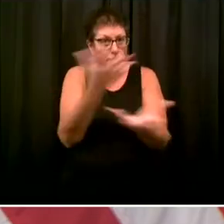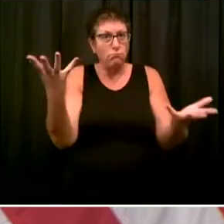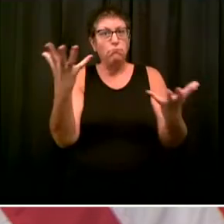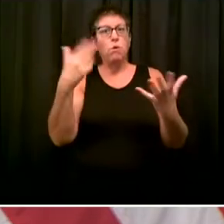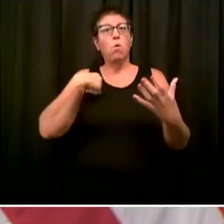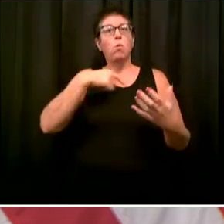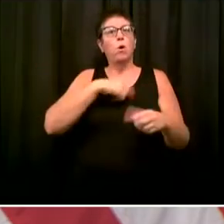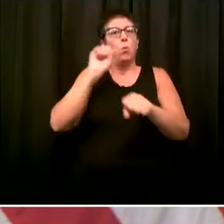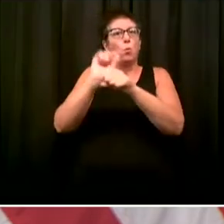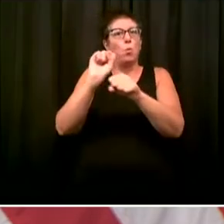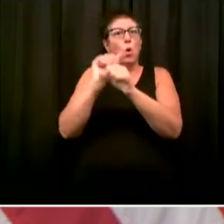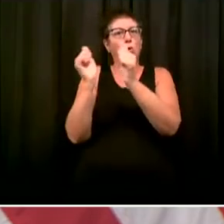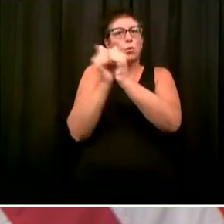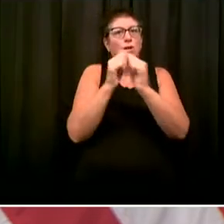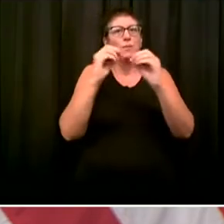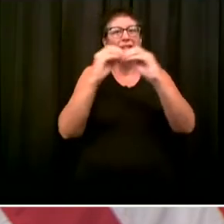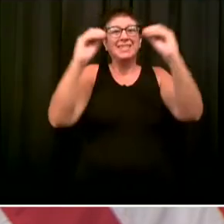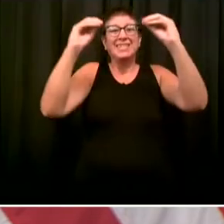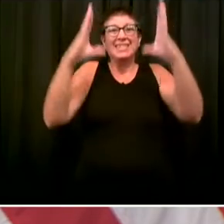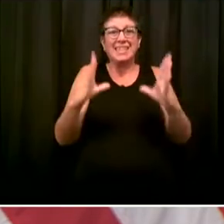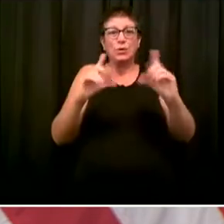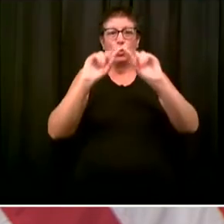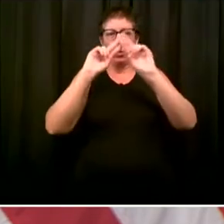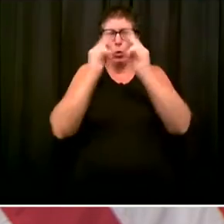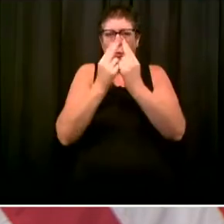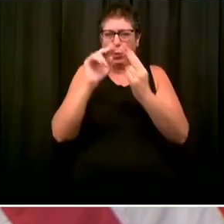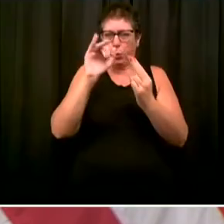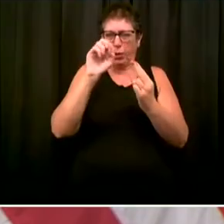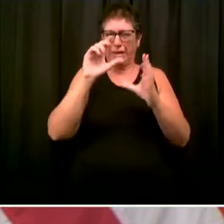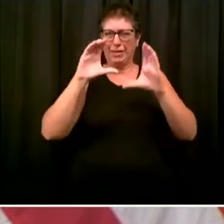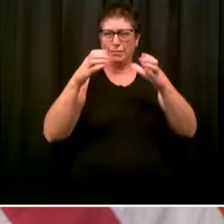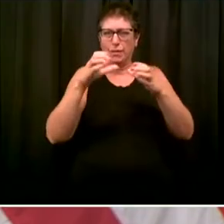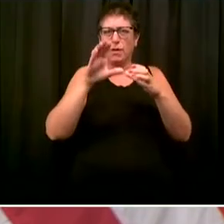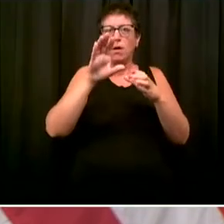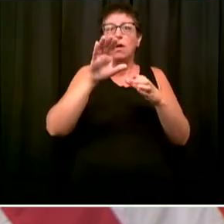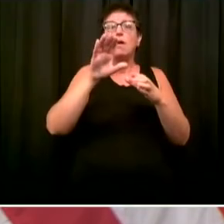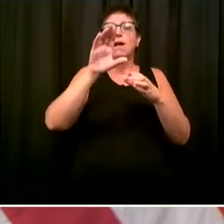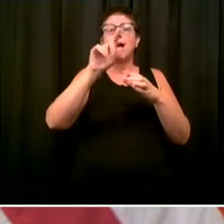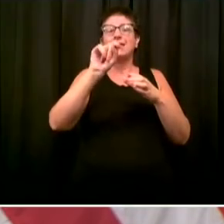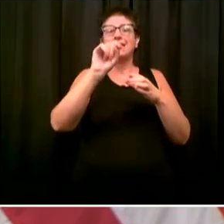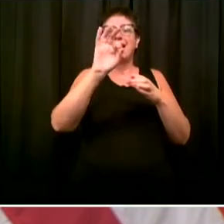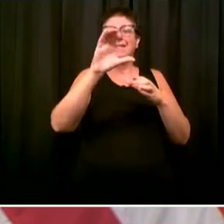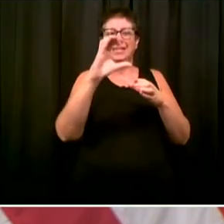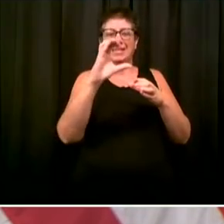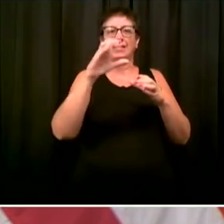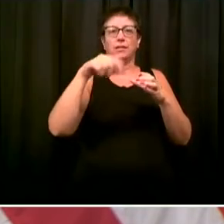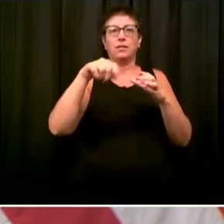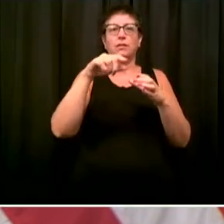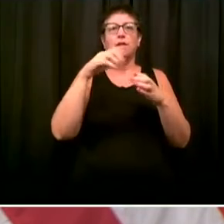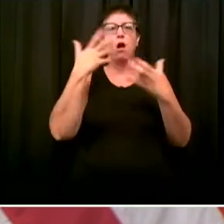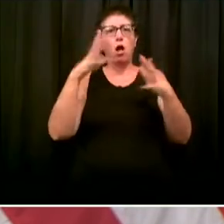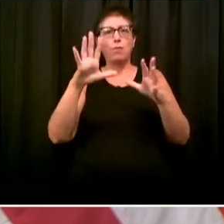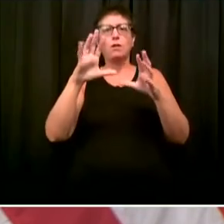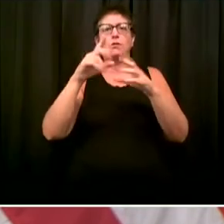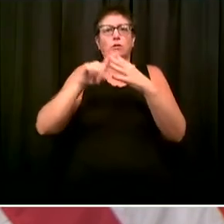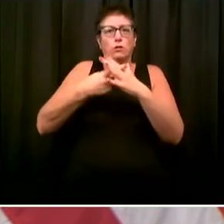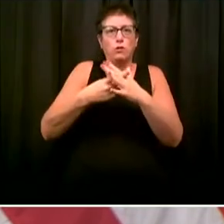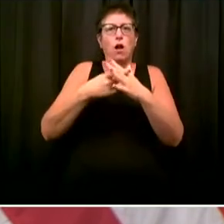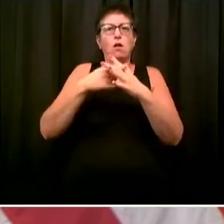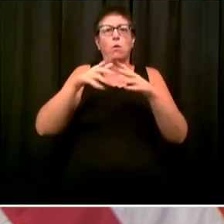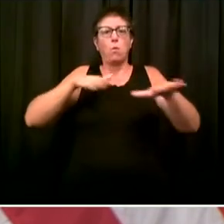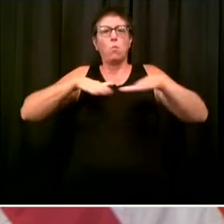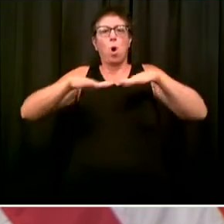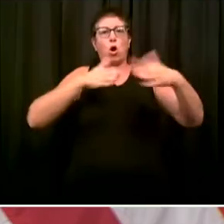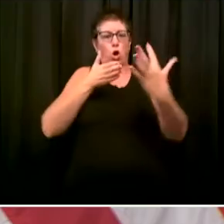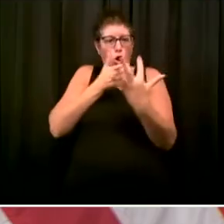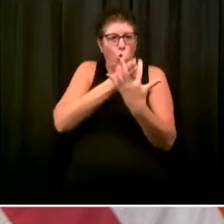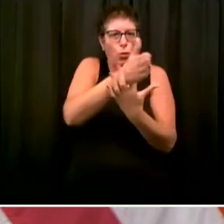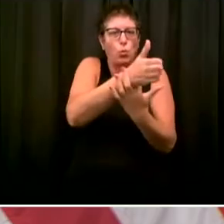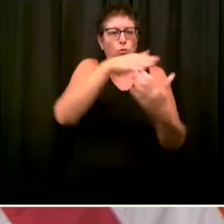WE ARE WORKING